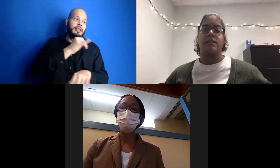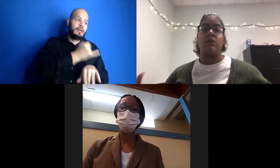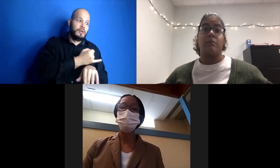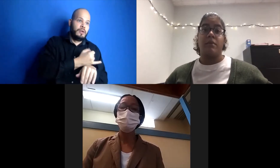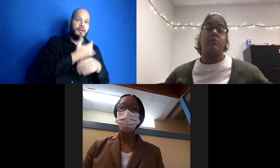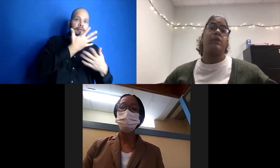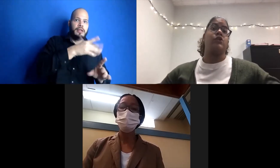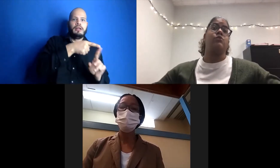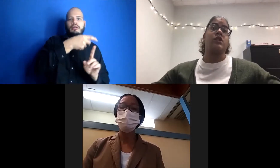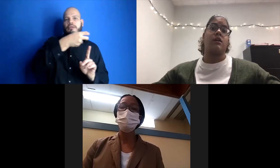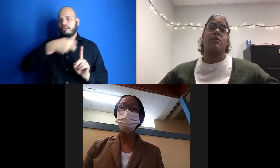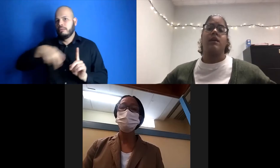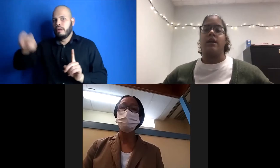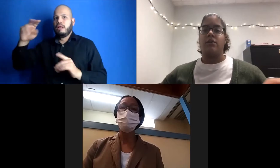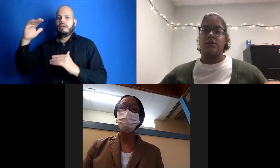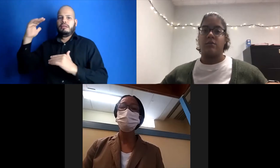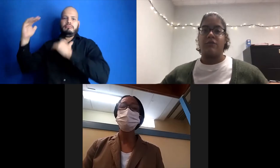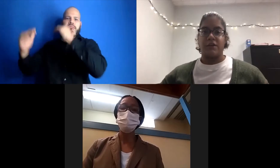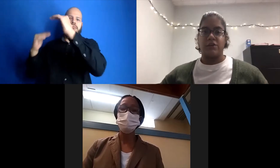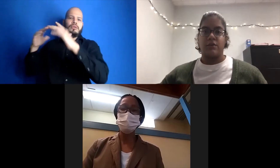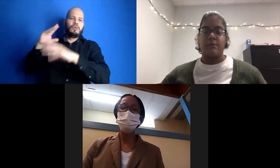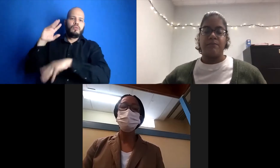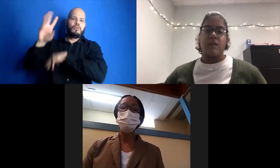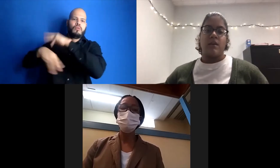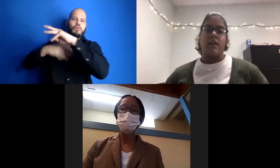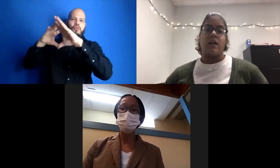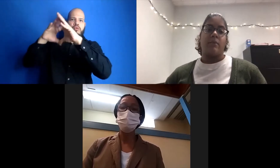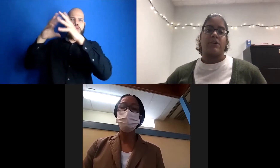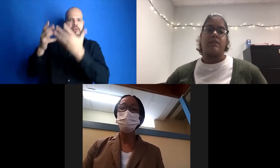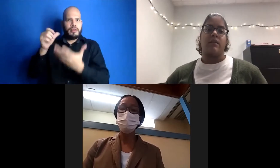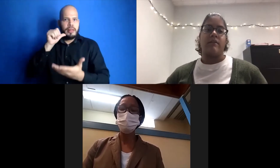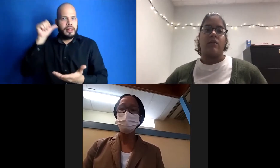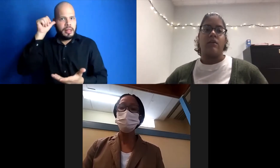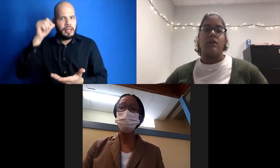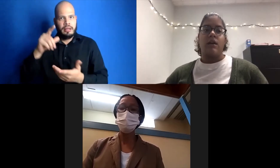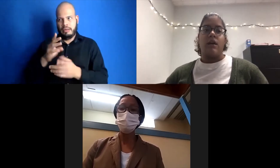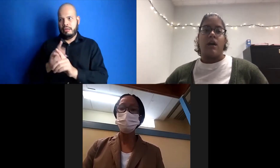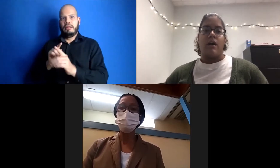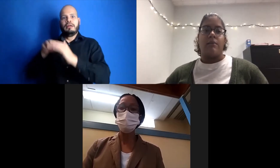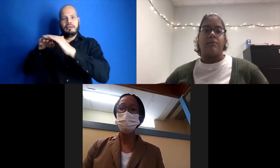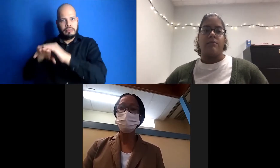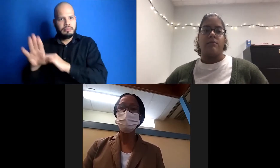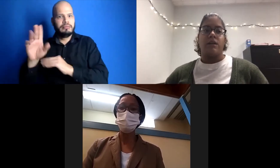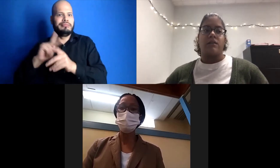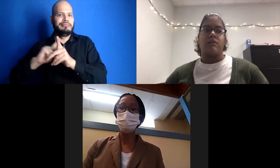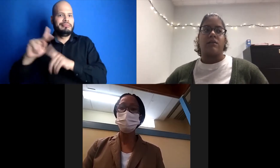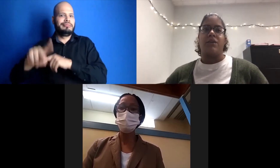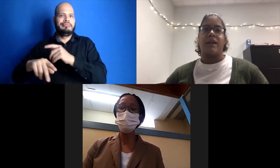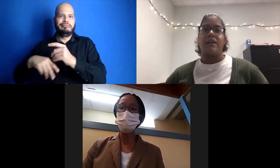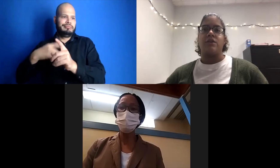would be a huge help and also professionally and on a personal level um like communication